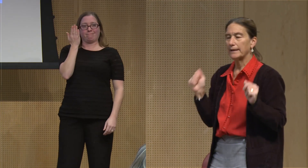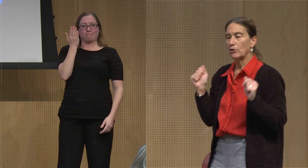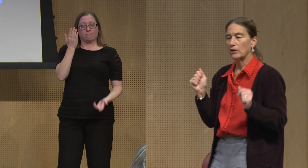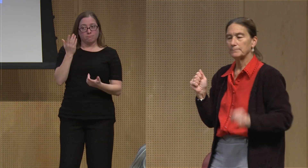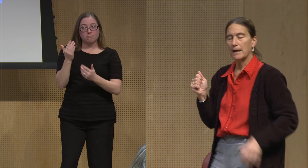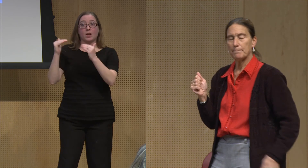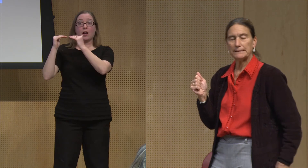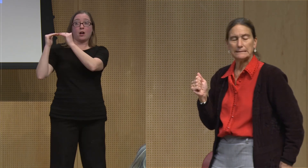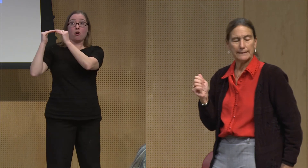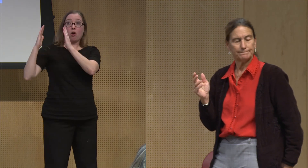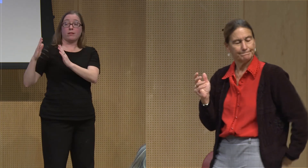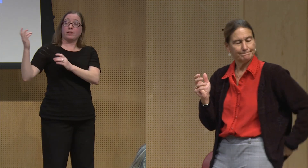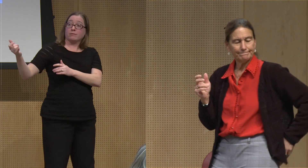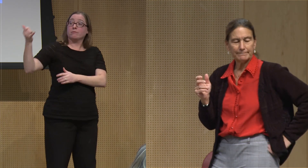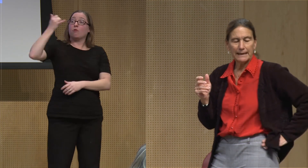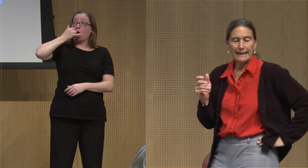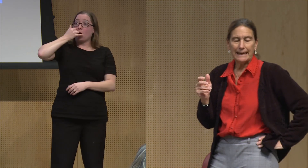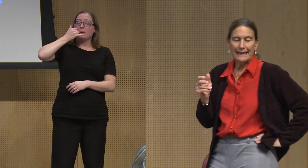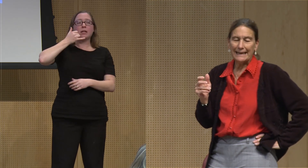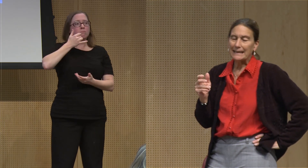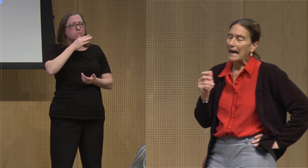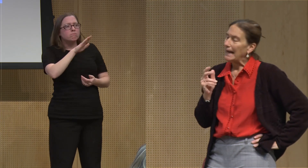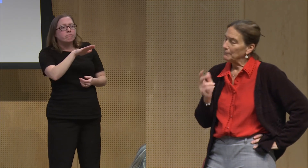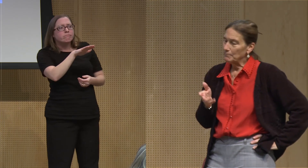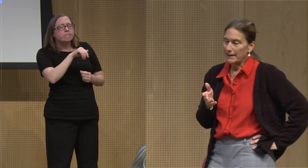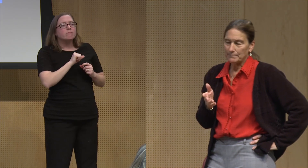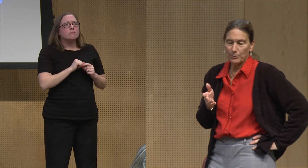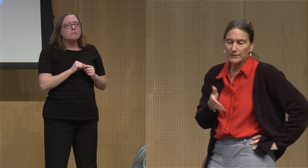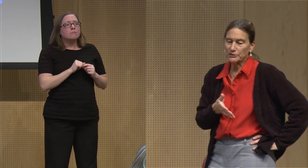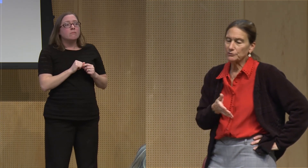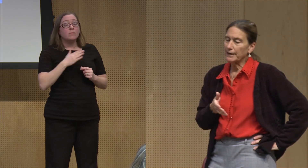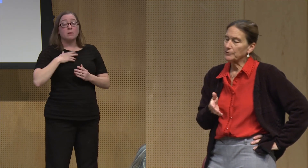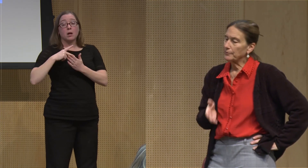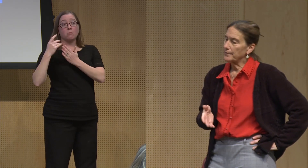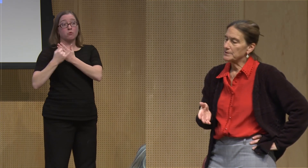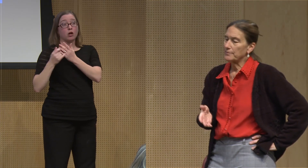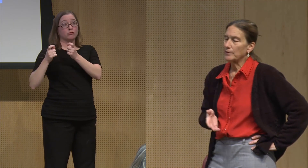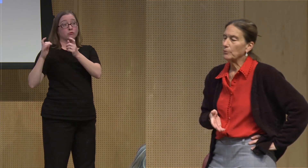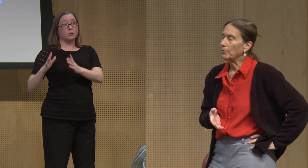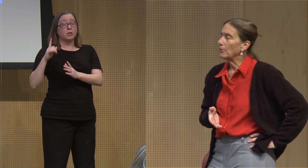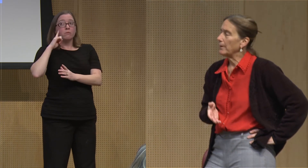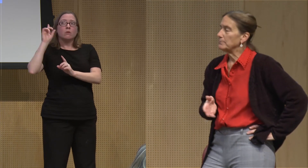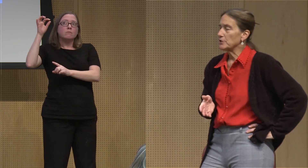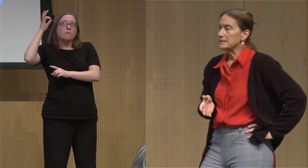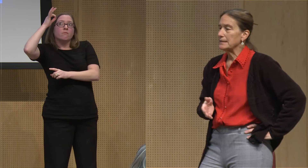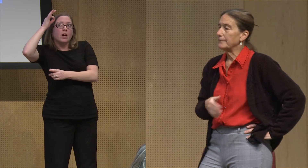ME UP AND SAID, "ANN, MY PROJECT DIRECTOR "FOR THIS FEDERAL PROGRAM JUST LEFT.